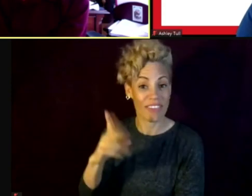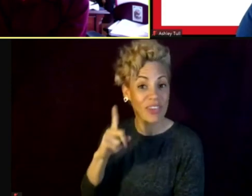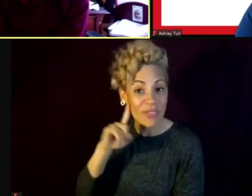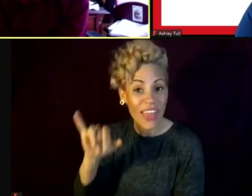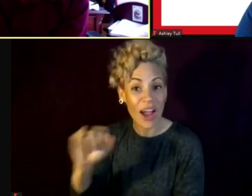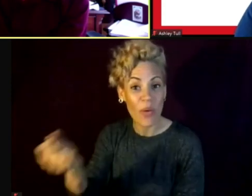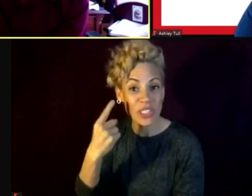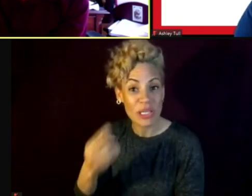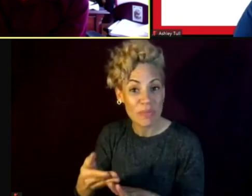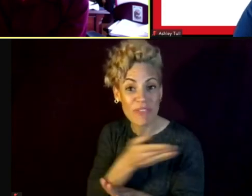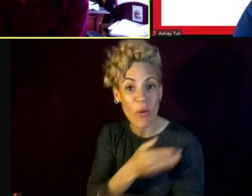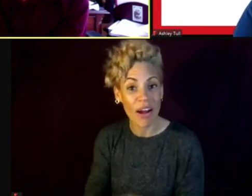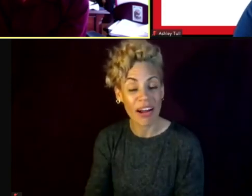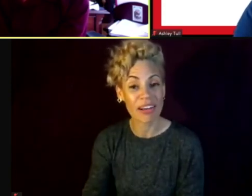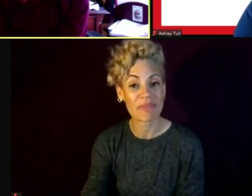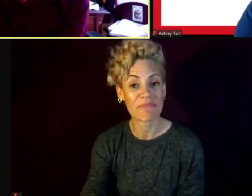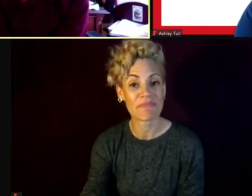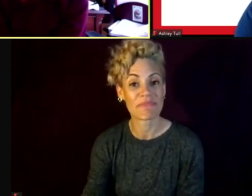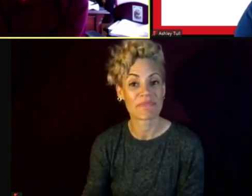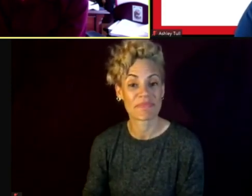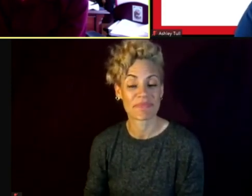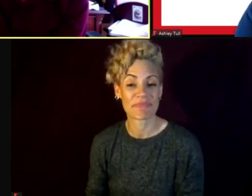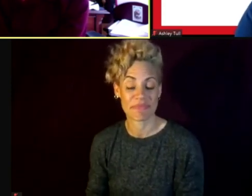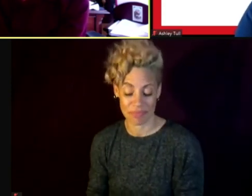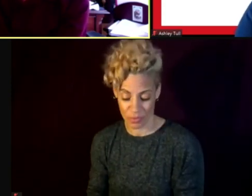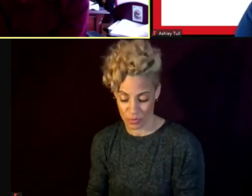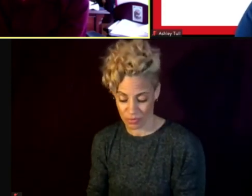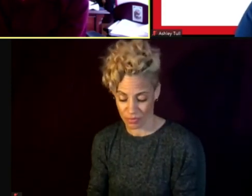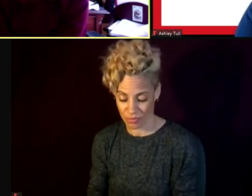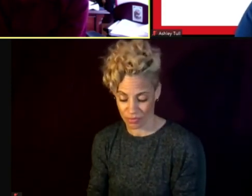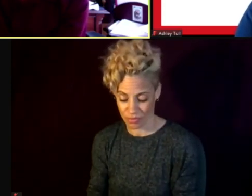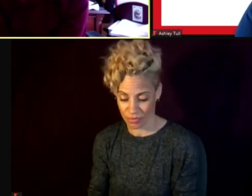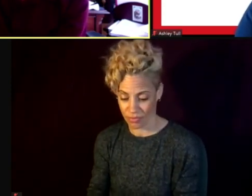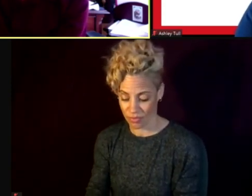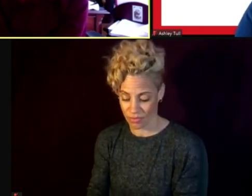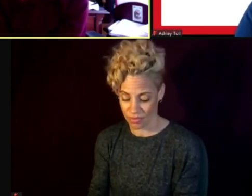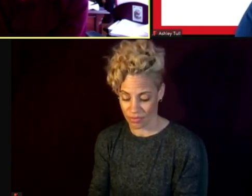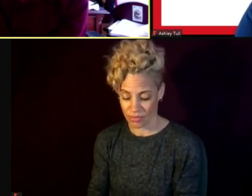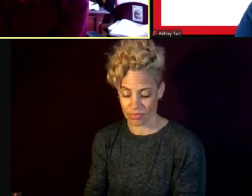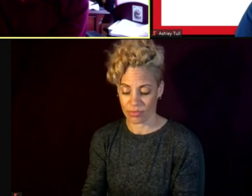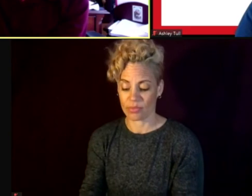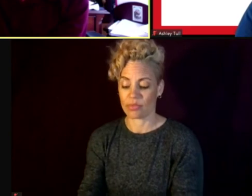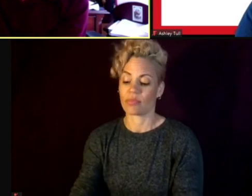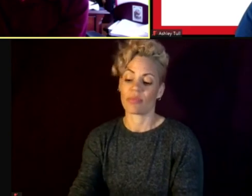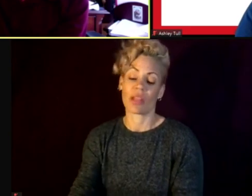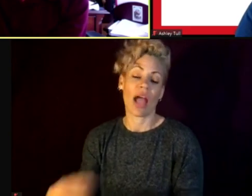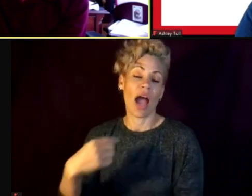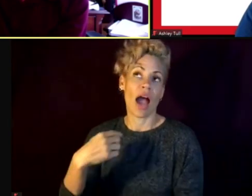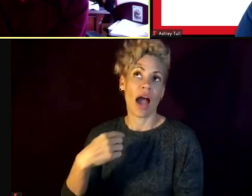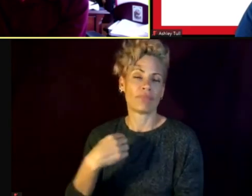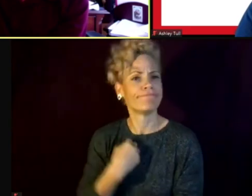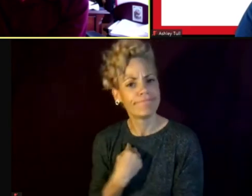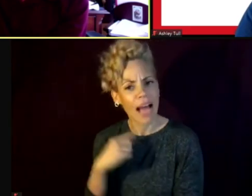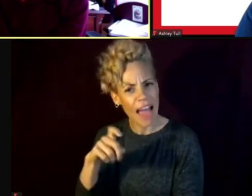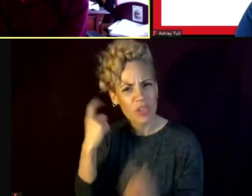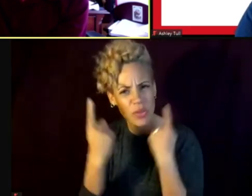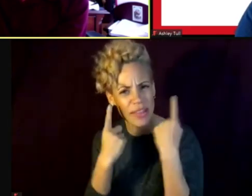I think, I have to think about that. But I think that there should be